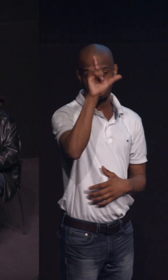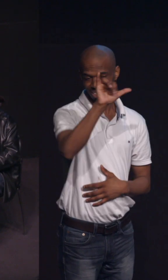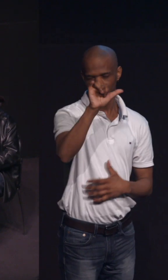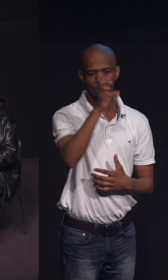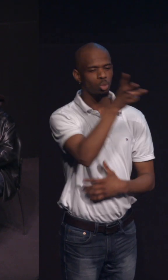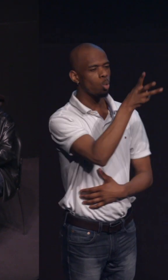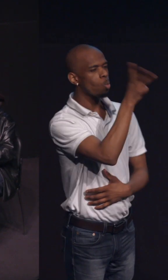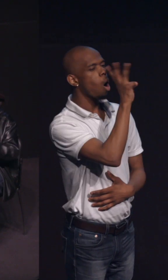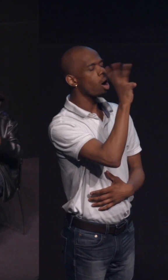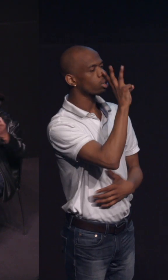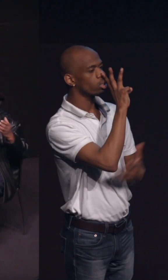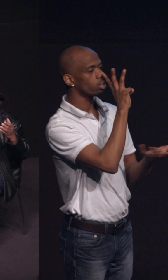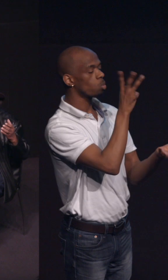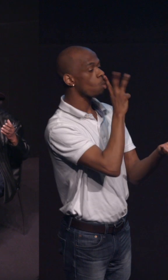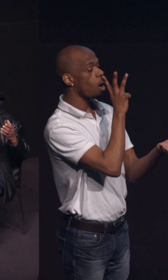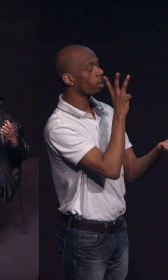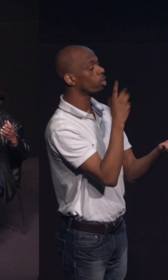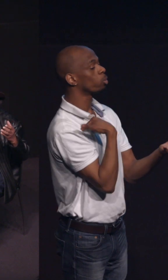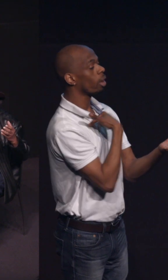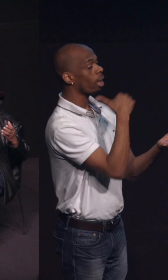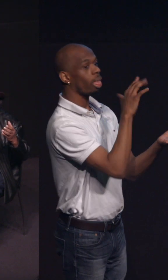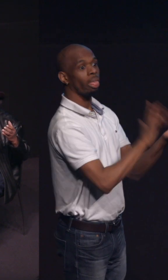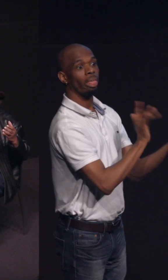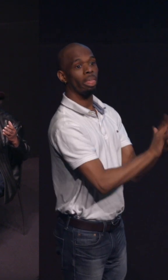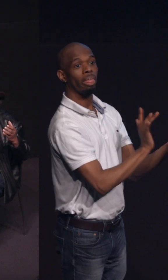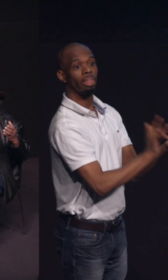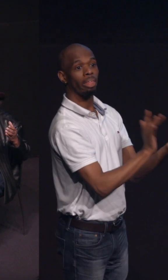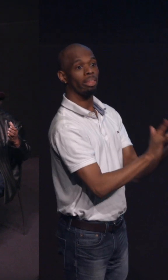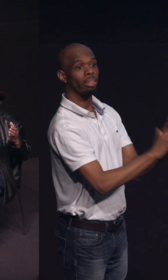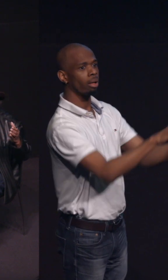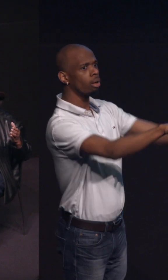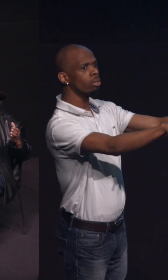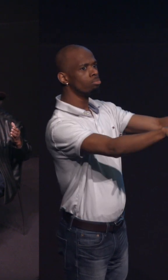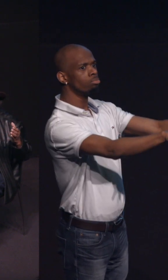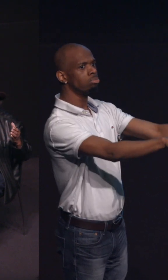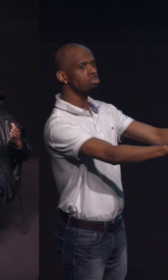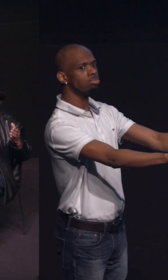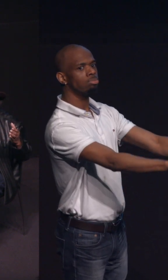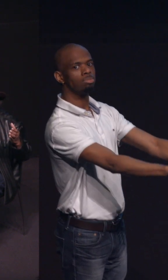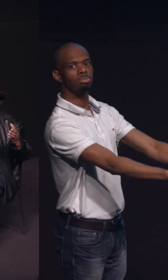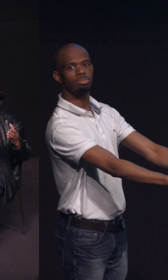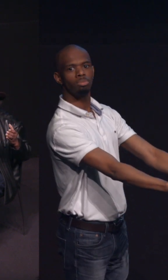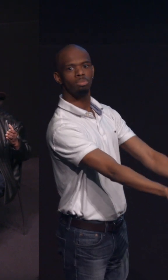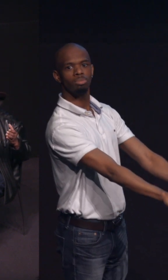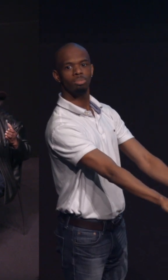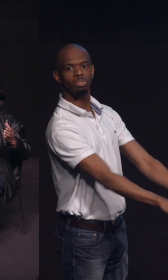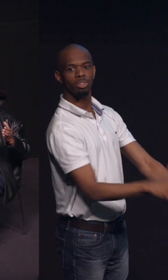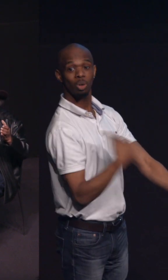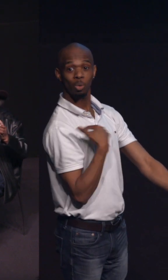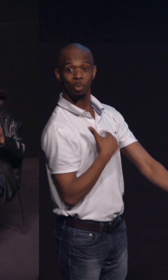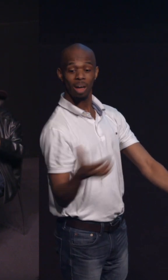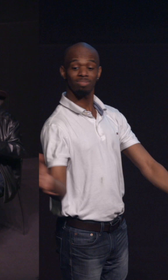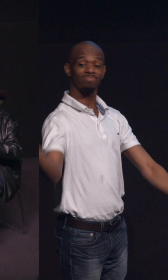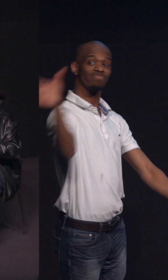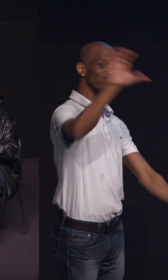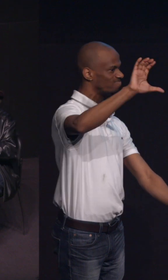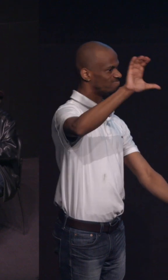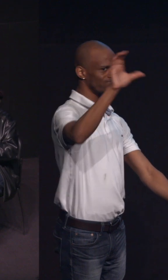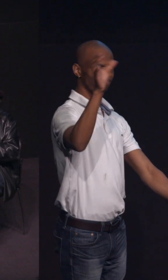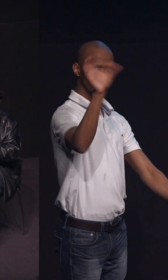We took water out of the valley. We didn't put nothing back. We expect Mother Nature to take care of,